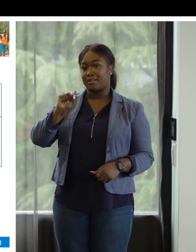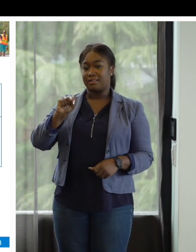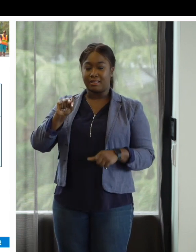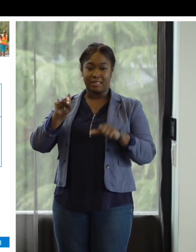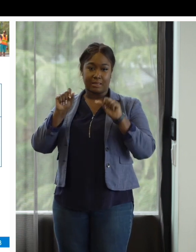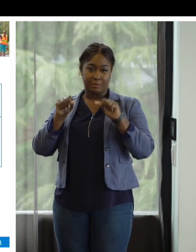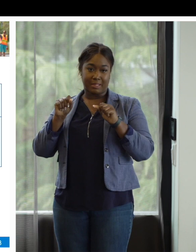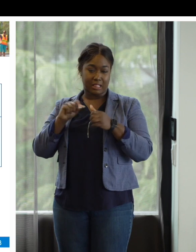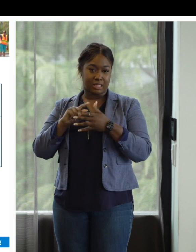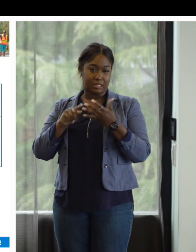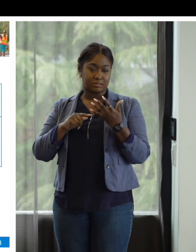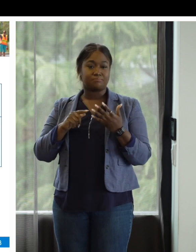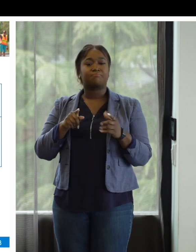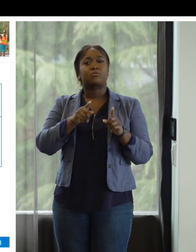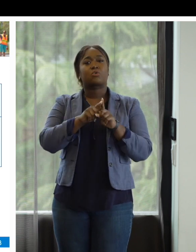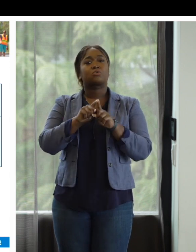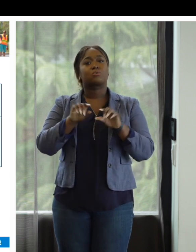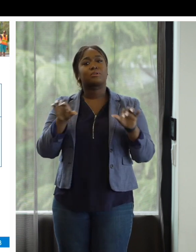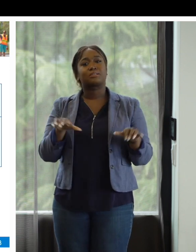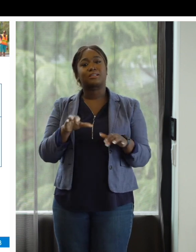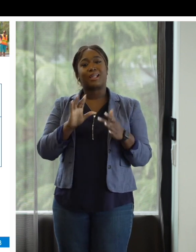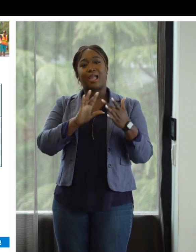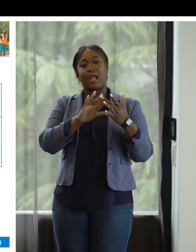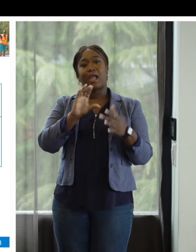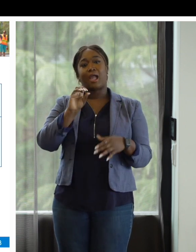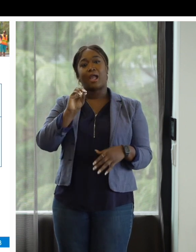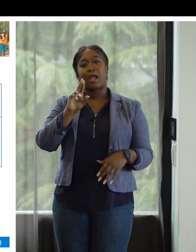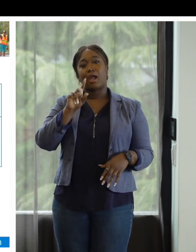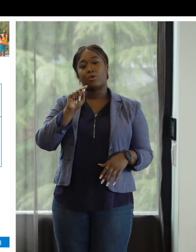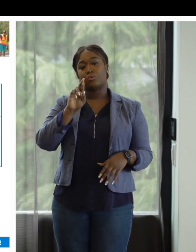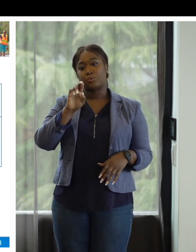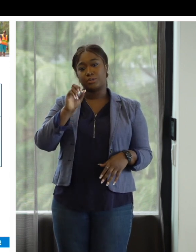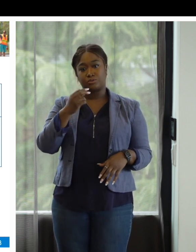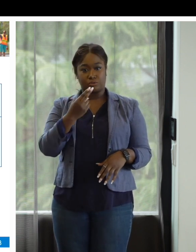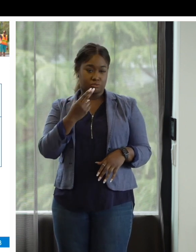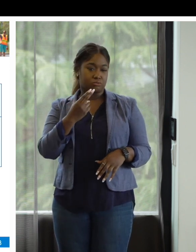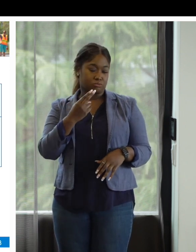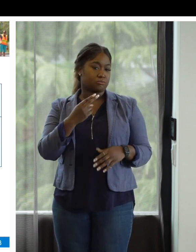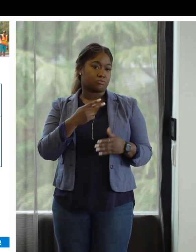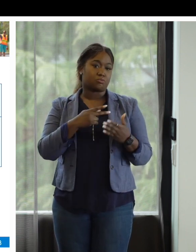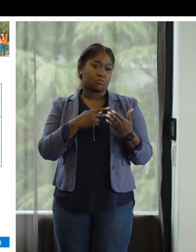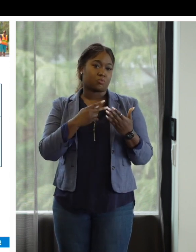we did an outreach report. So if you forward click